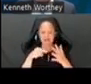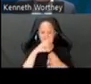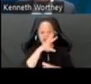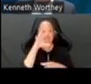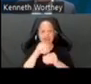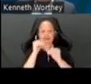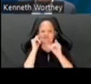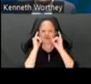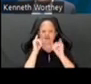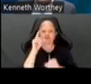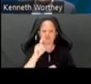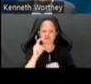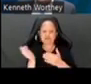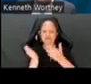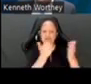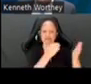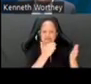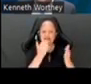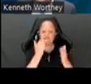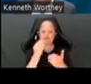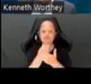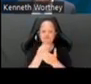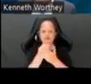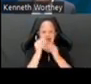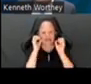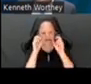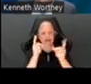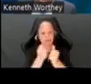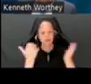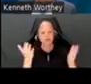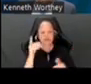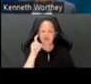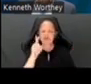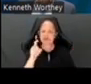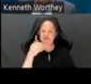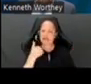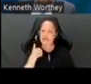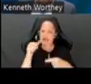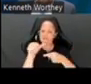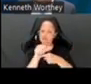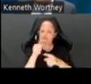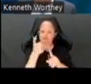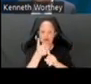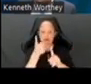needs to deliver financial education without having necessarily any training. Then we also